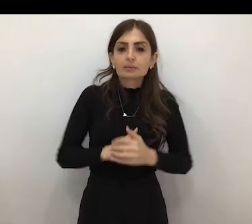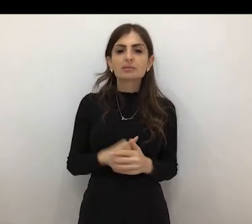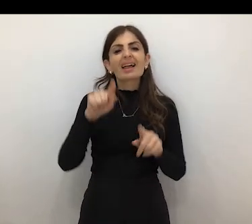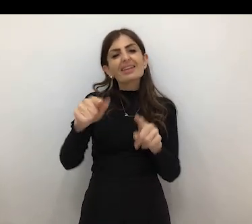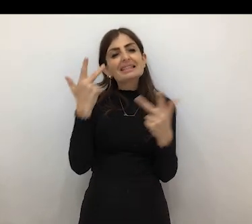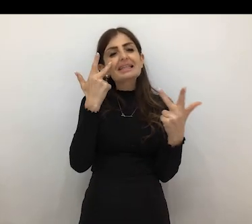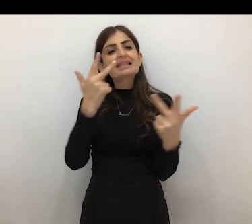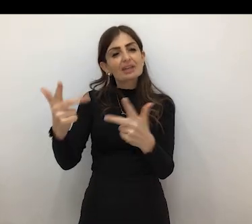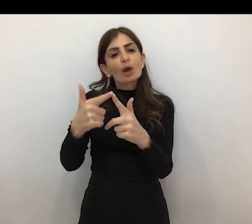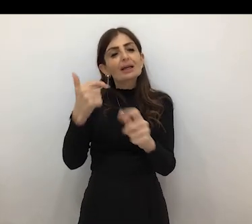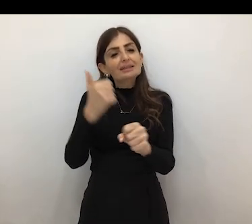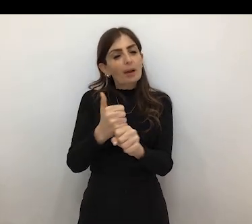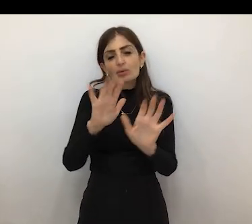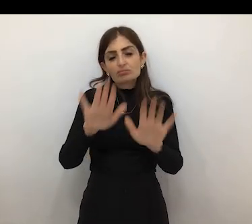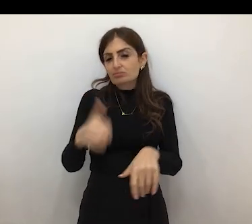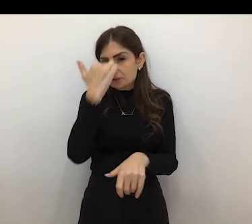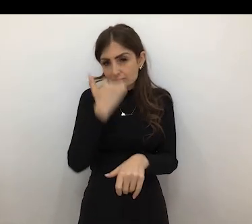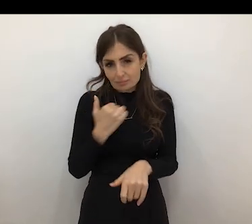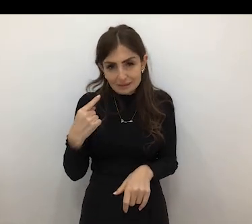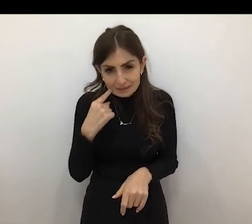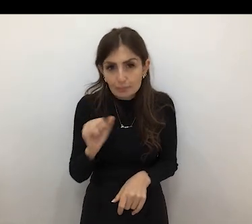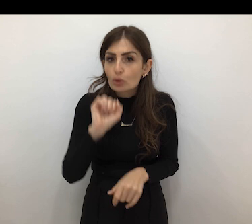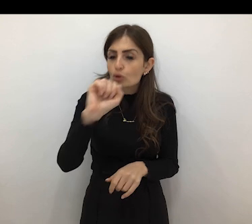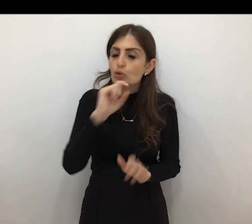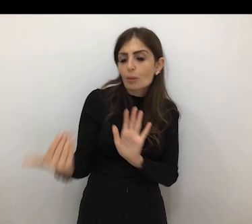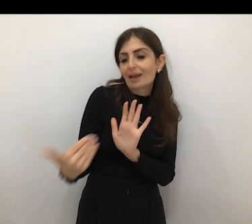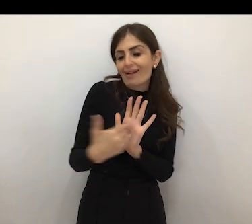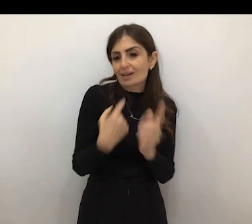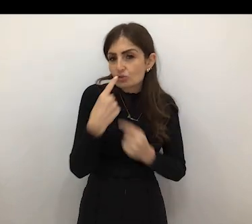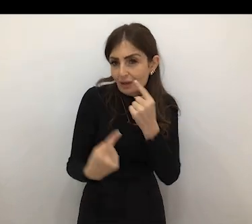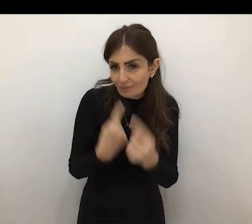used for this video is very simple and yours may have additional lines under the 'Matched Funding',